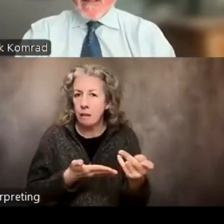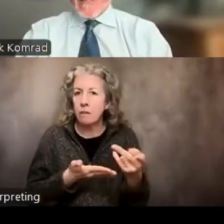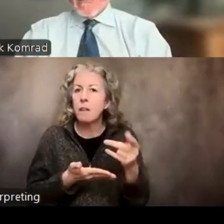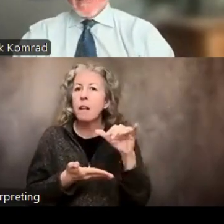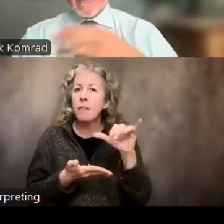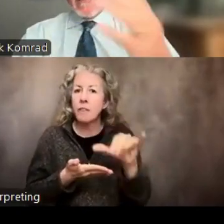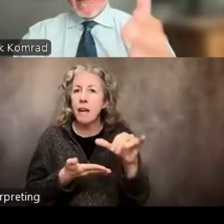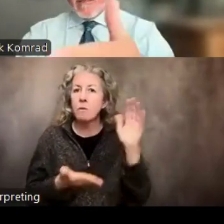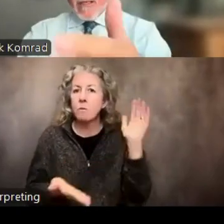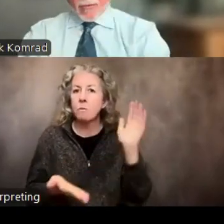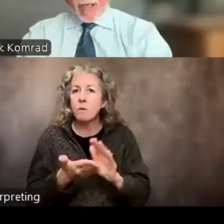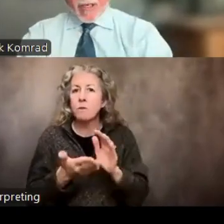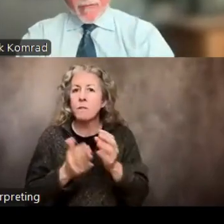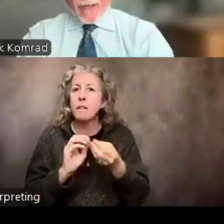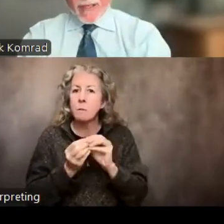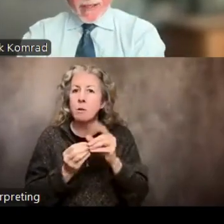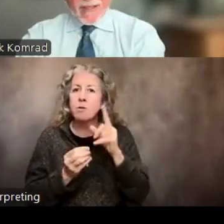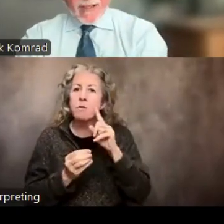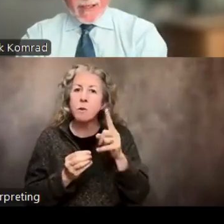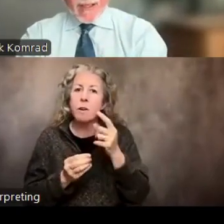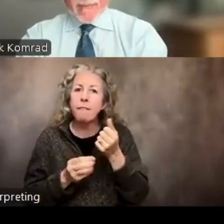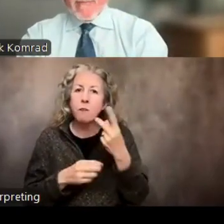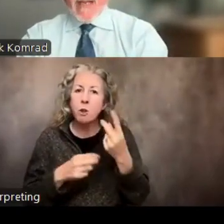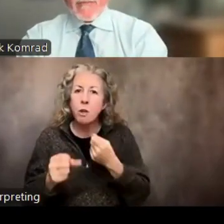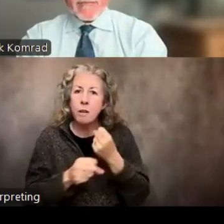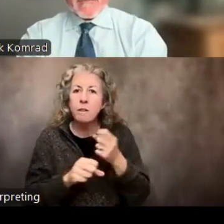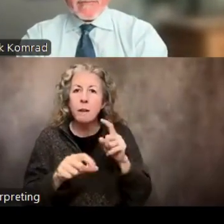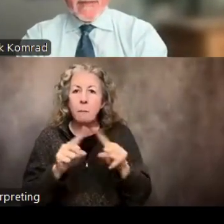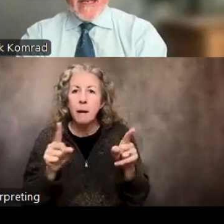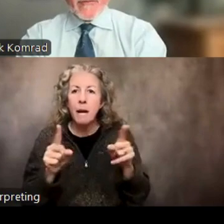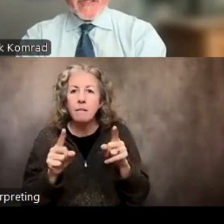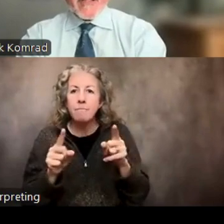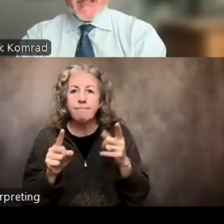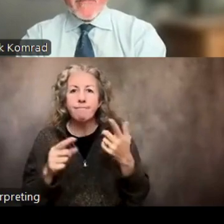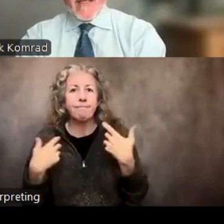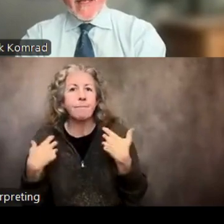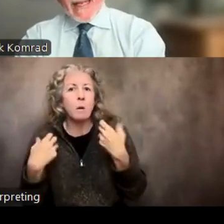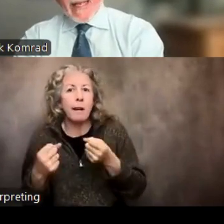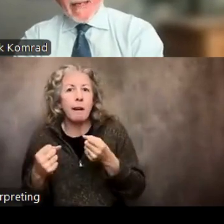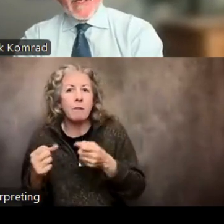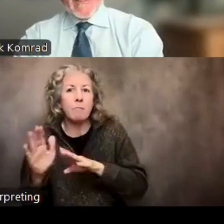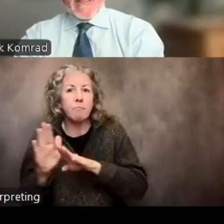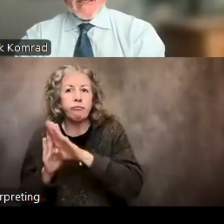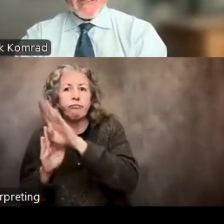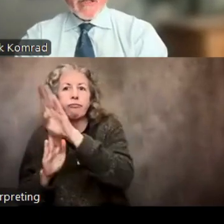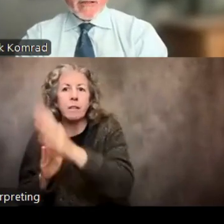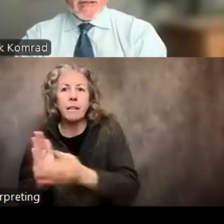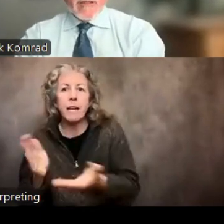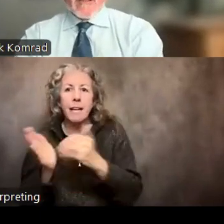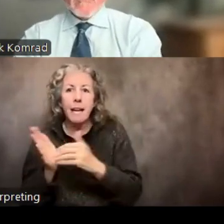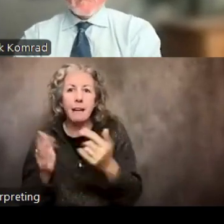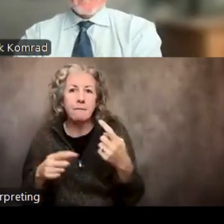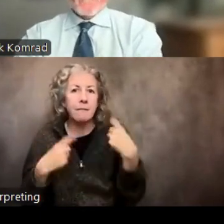then it's been recovering ever since. Again, here's a group of